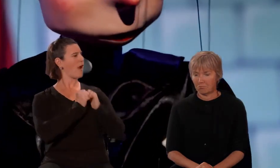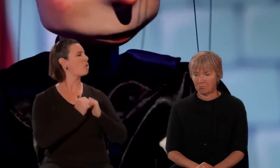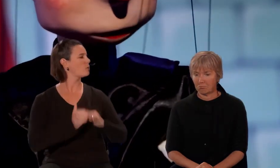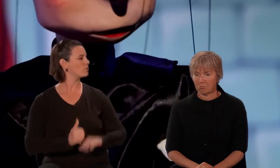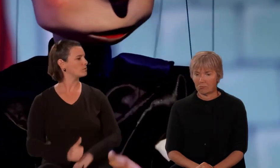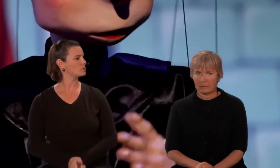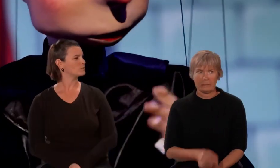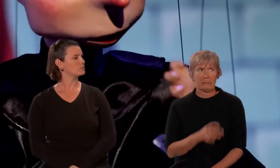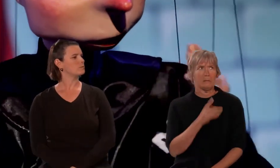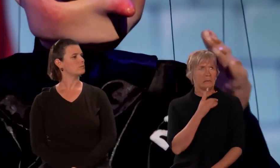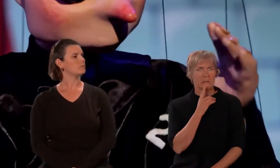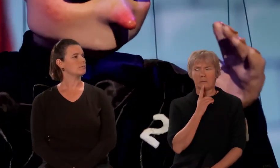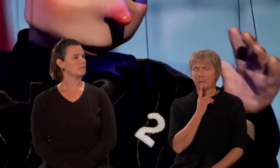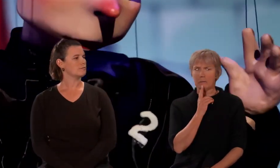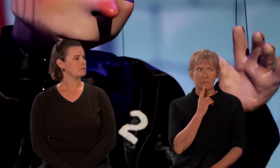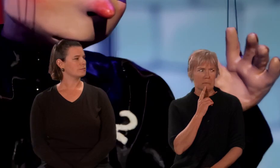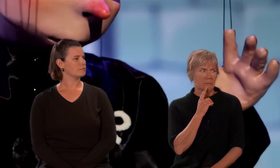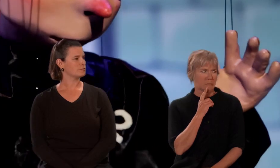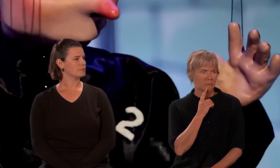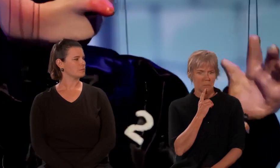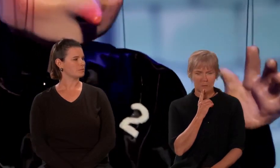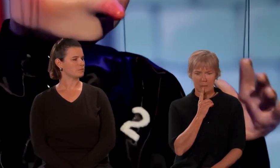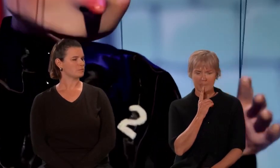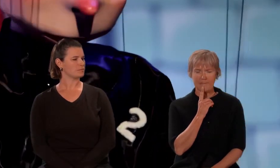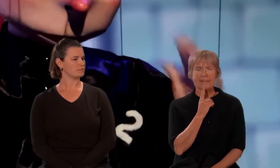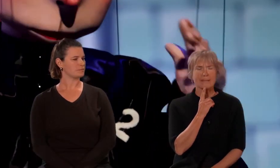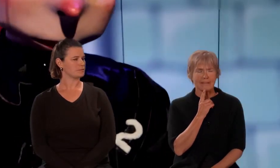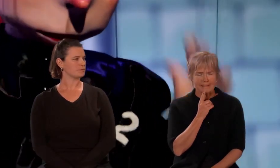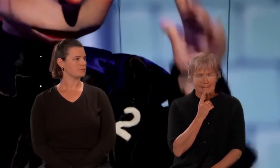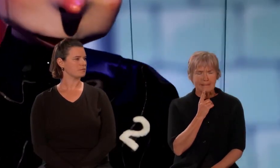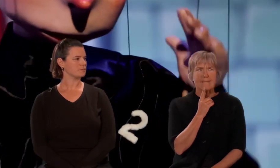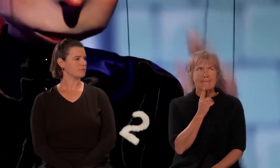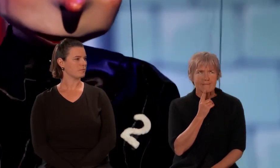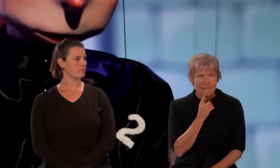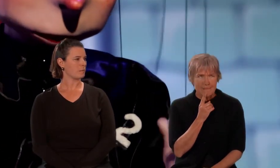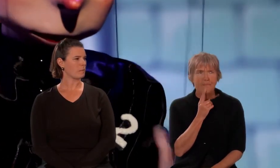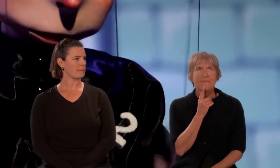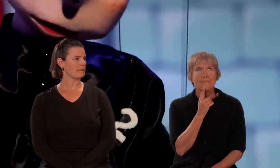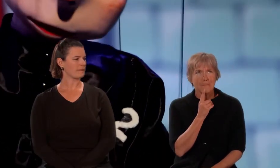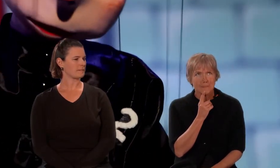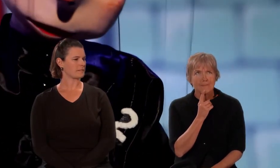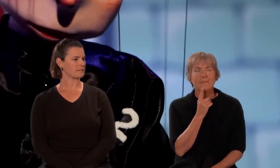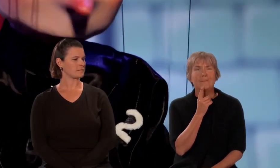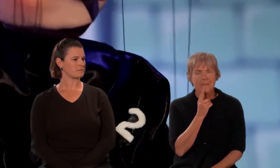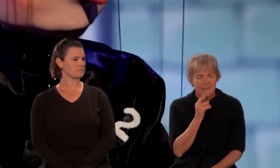Hmm. Hmm. Yes, Your Majesty. I think I might help you this time.